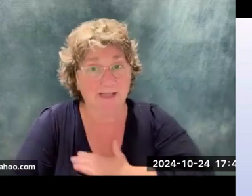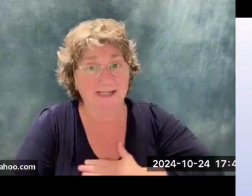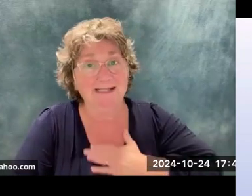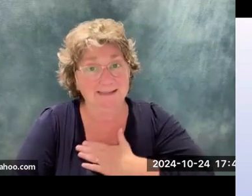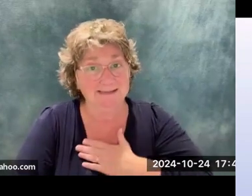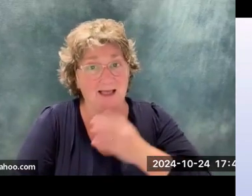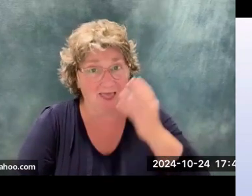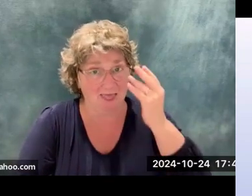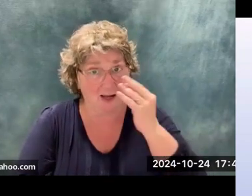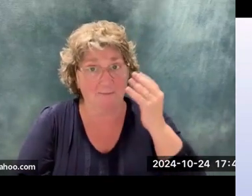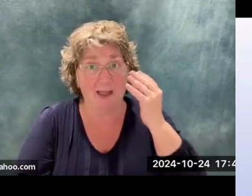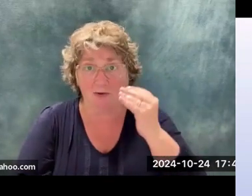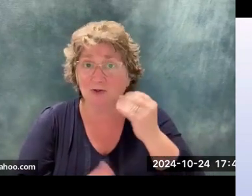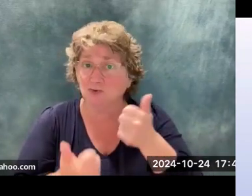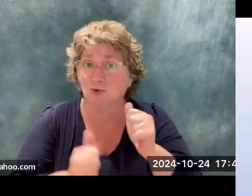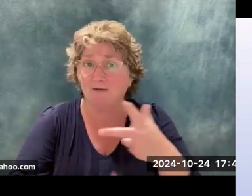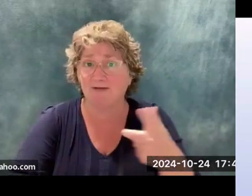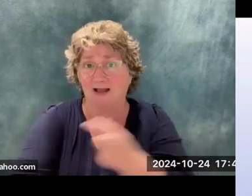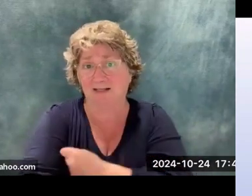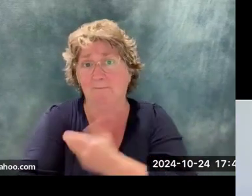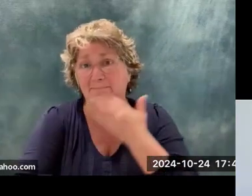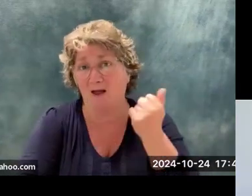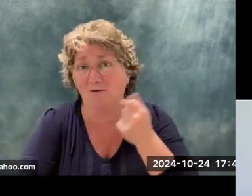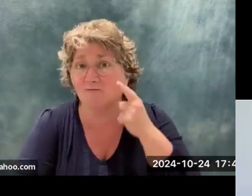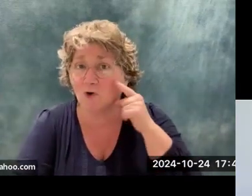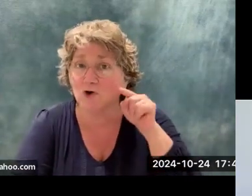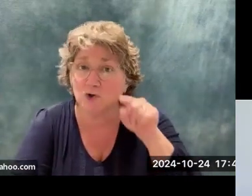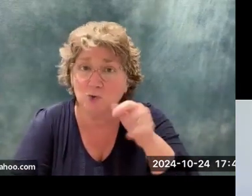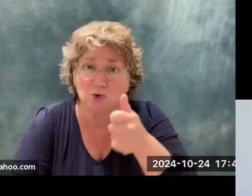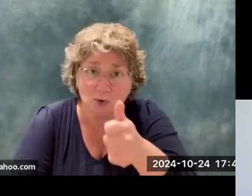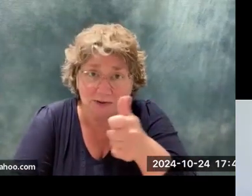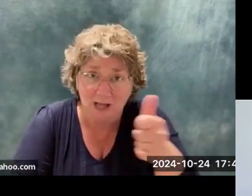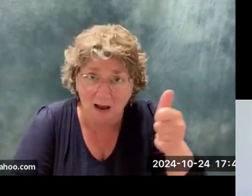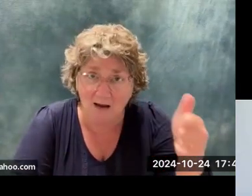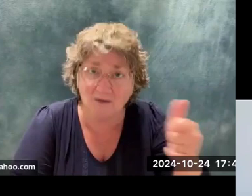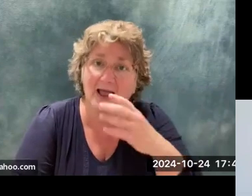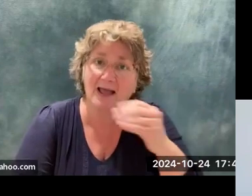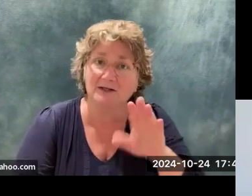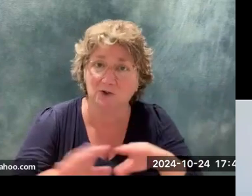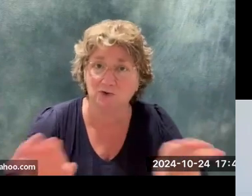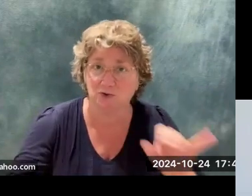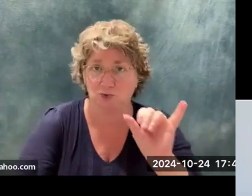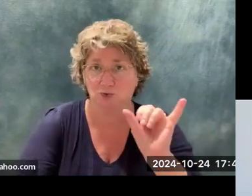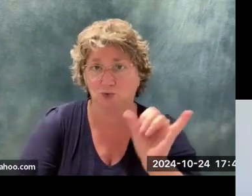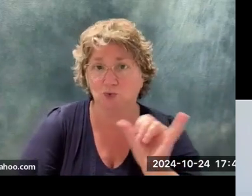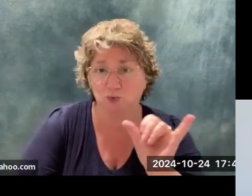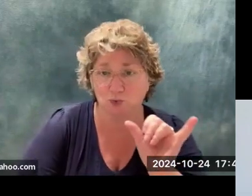for your children and for yourselves. Keep in mind the grandparents